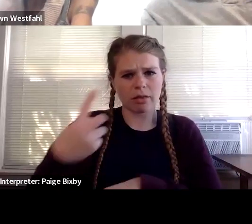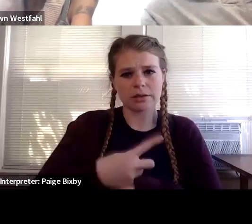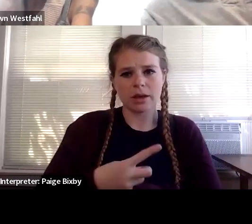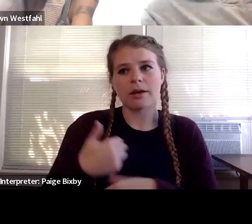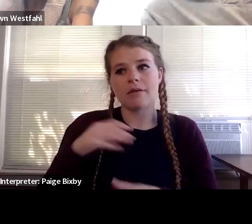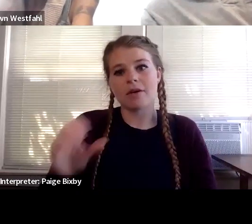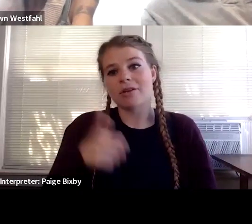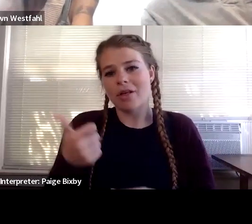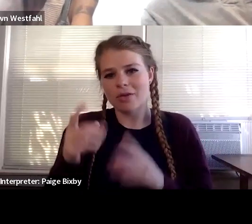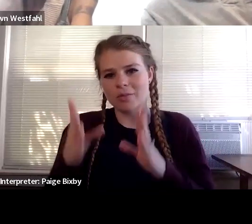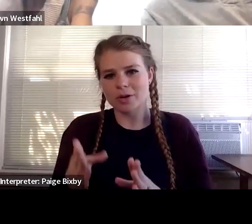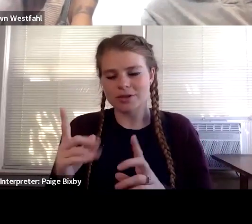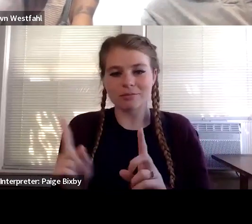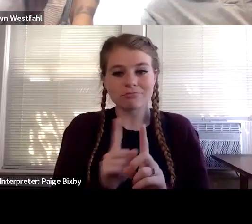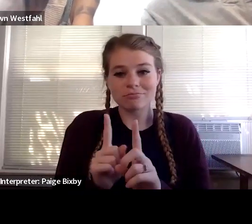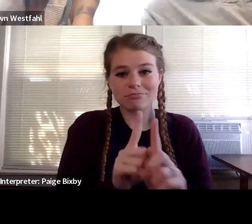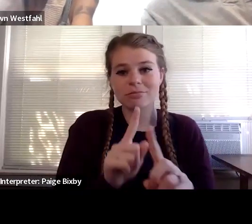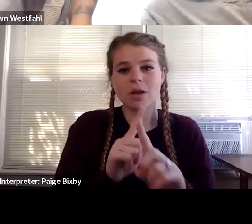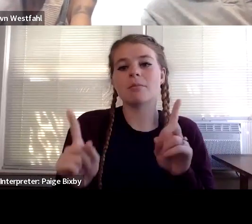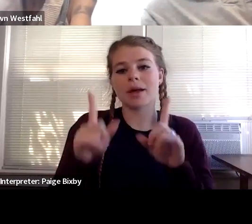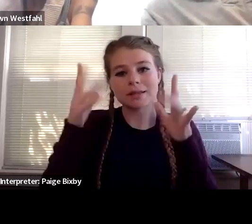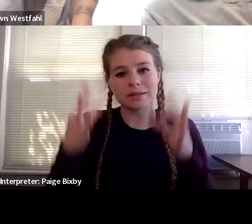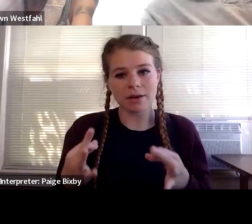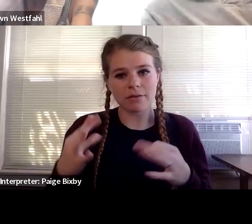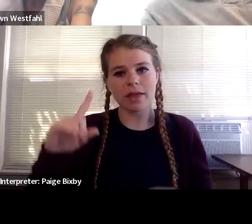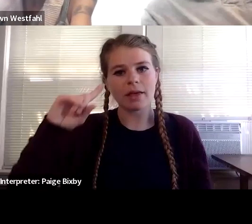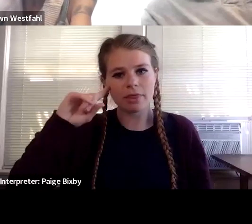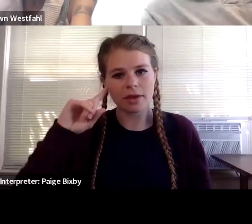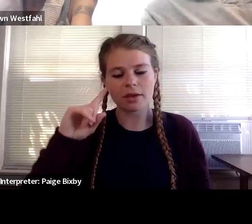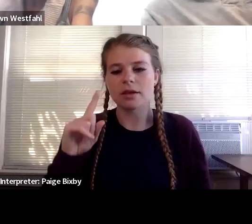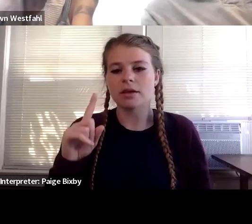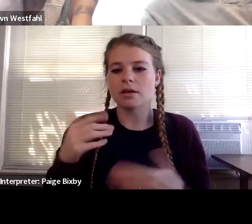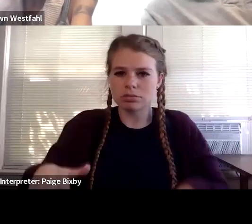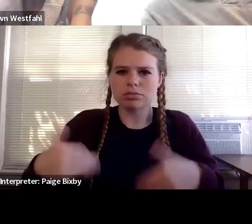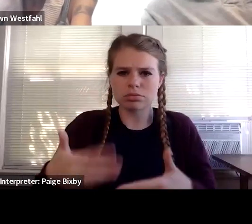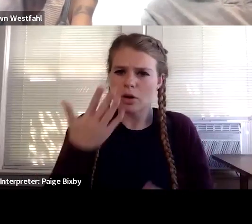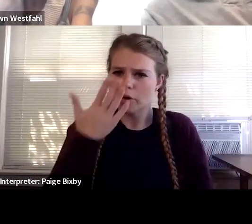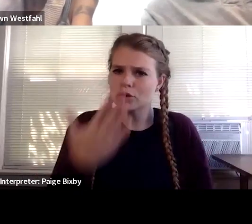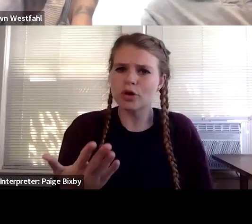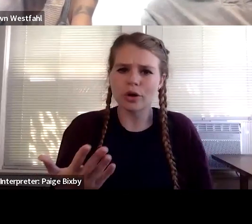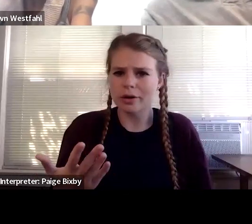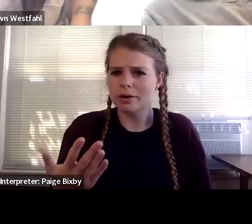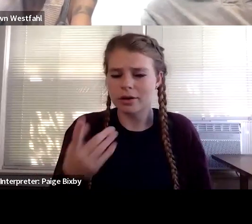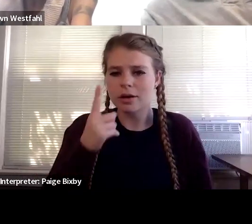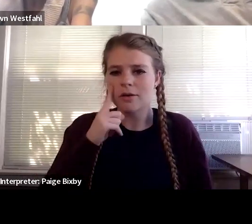but it definitely is something that I think carries a lot of good for our future healthcare professionals